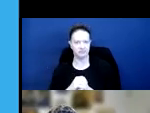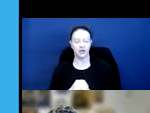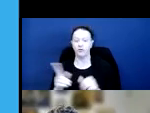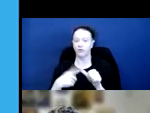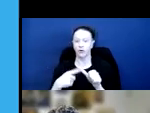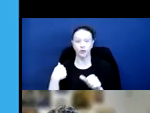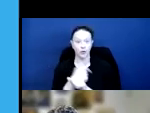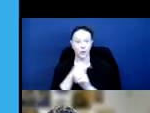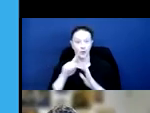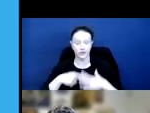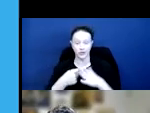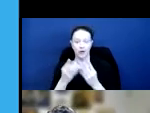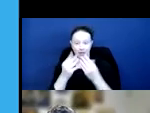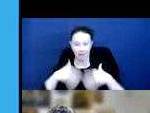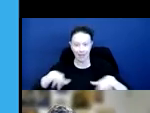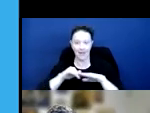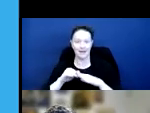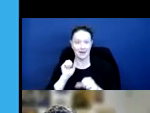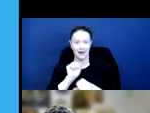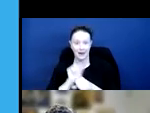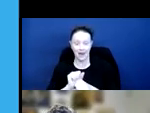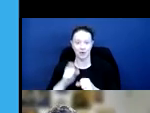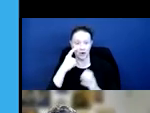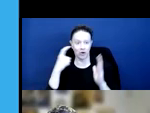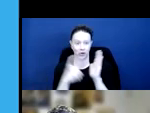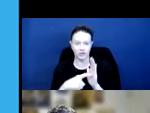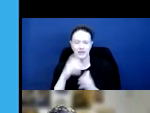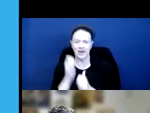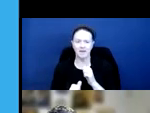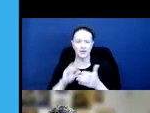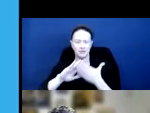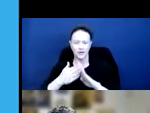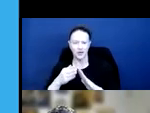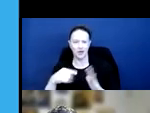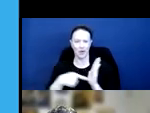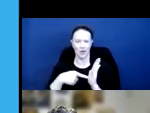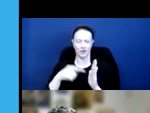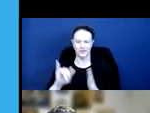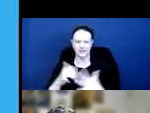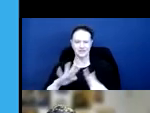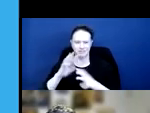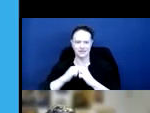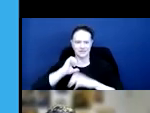So, every community owes its existence and strength to generations of ancestors who contributed to our hopes,